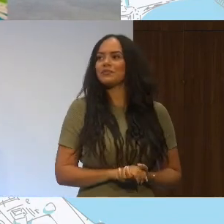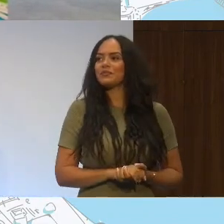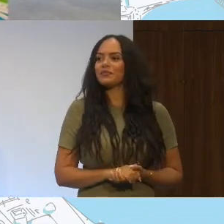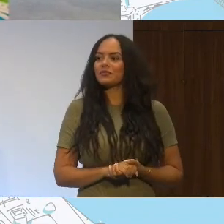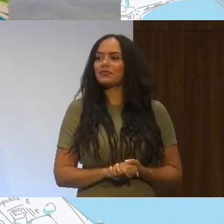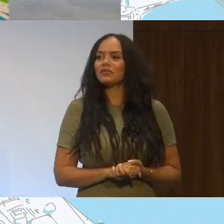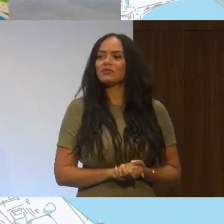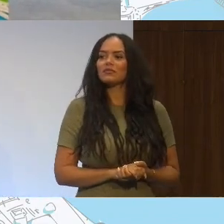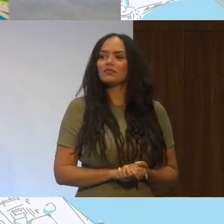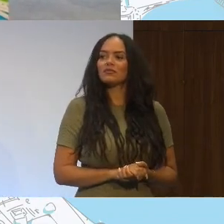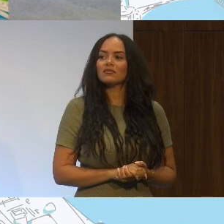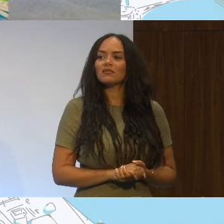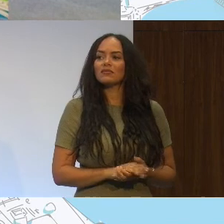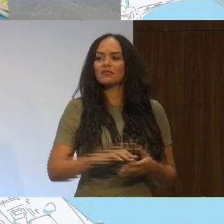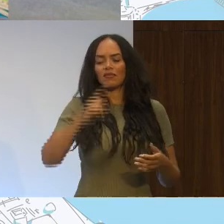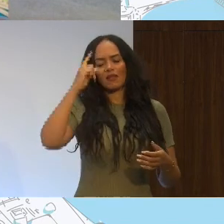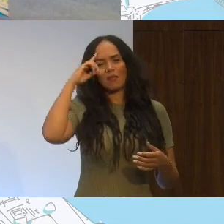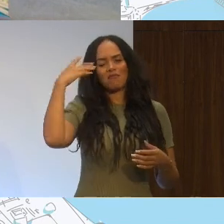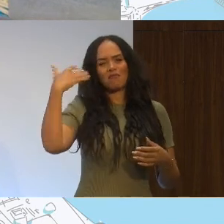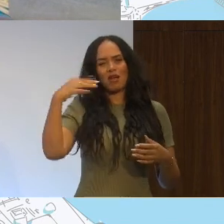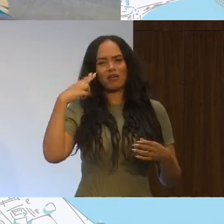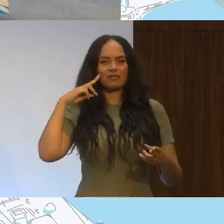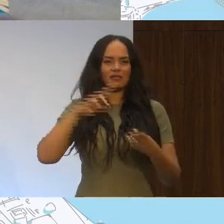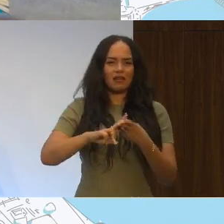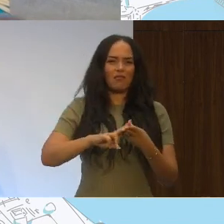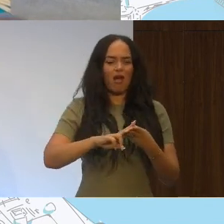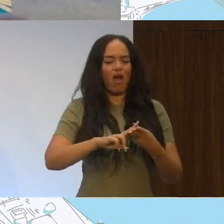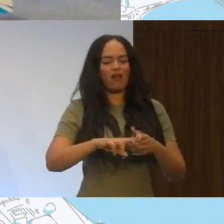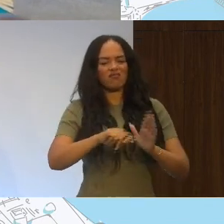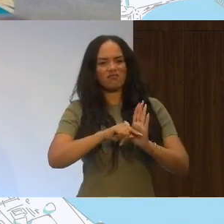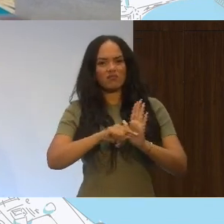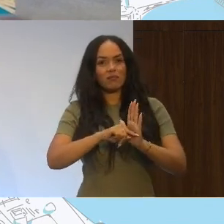Migraine stigma. I've been working with the migraine trust